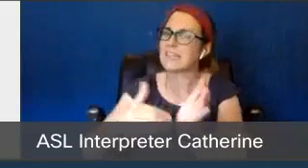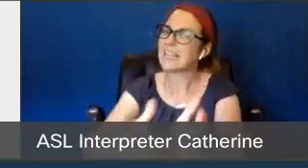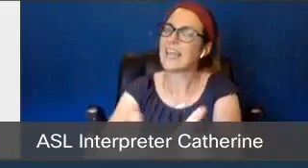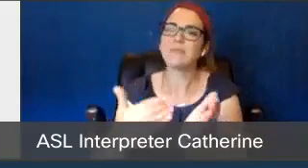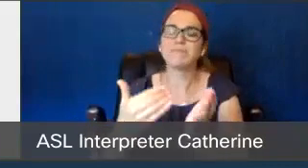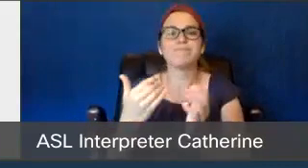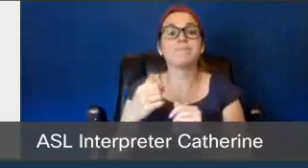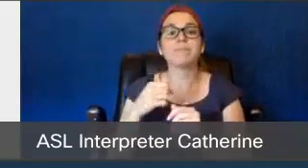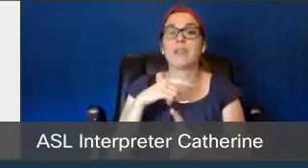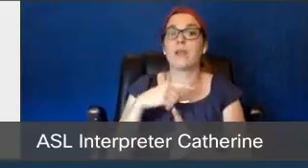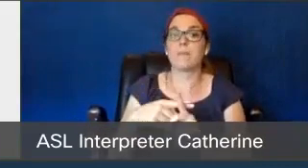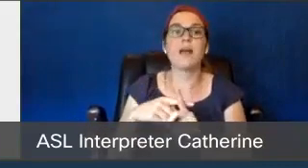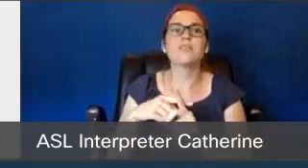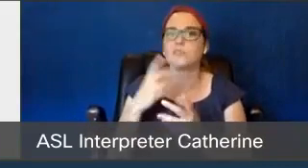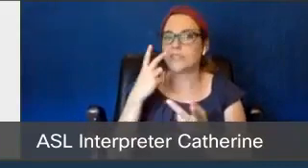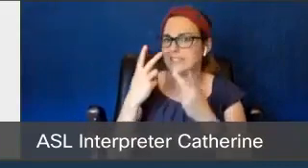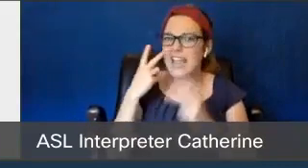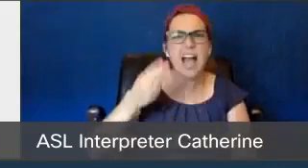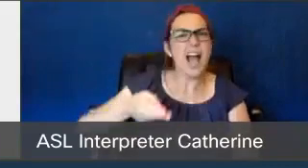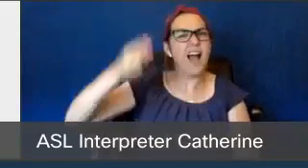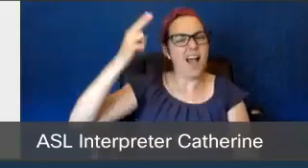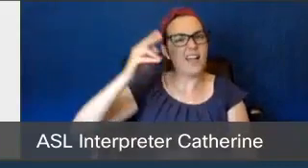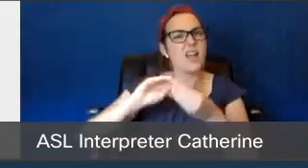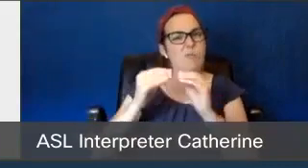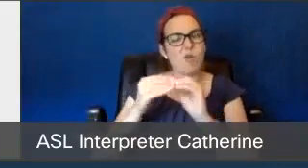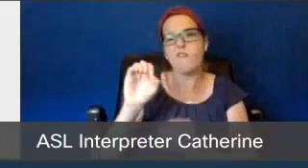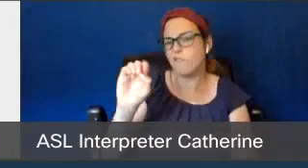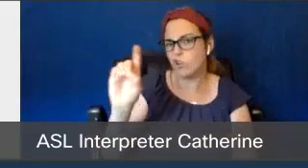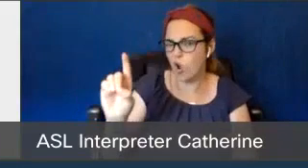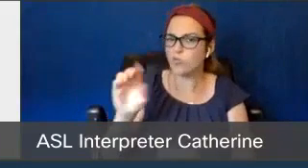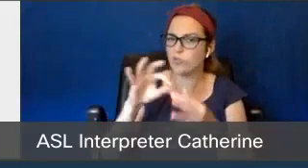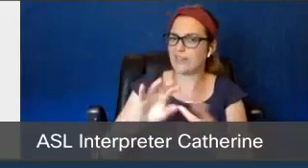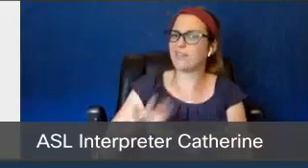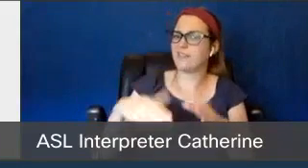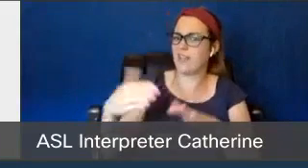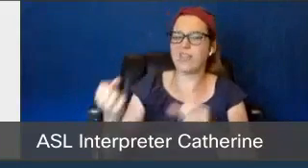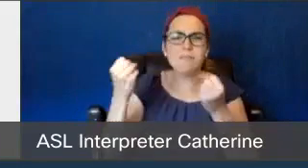there are high rates of overdose deaths and most of these studies are really long-term studies